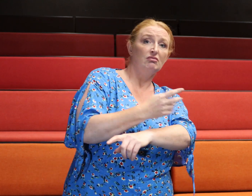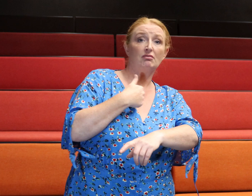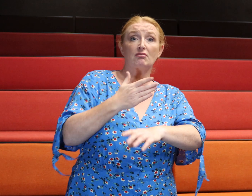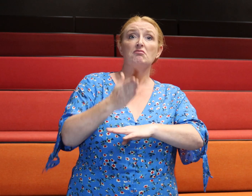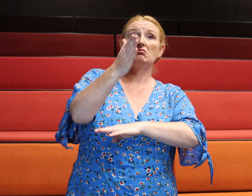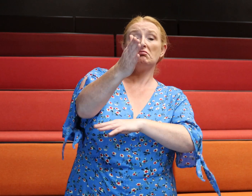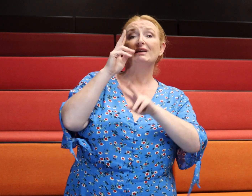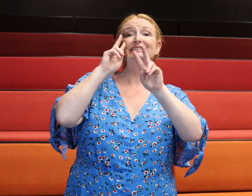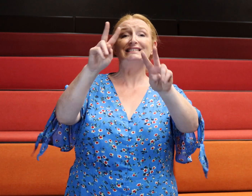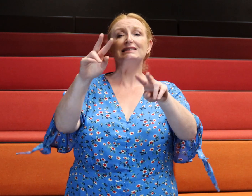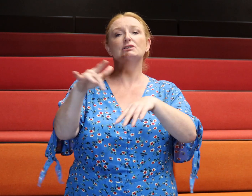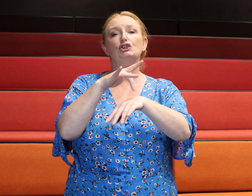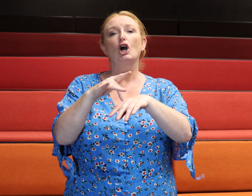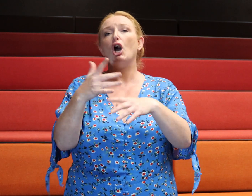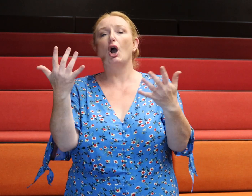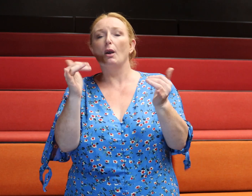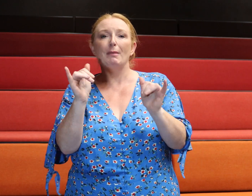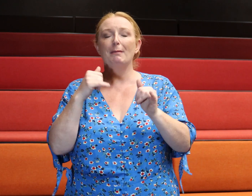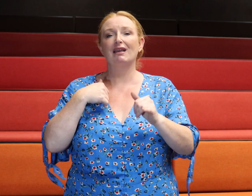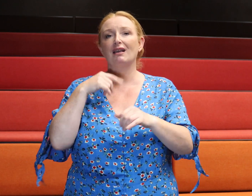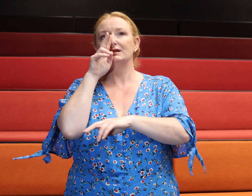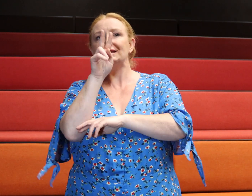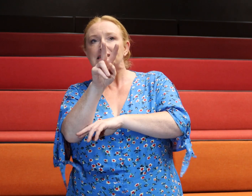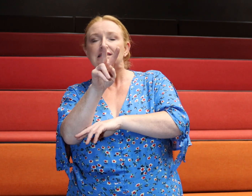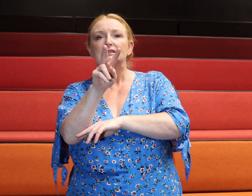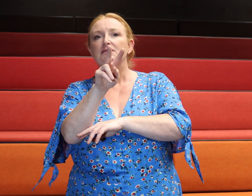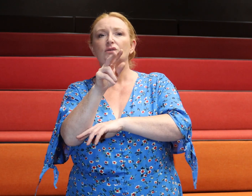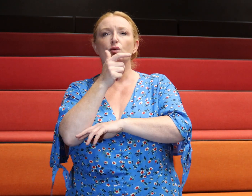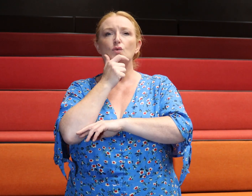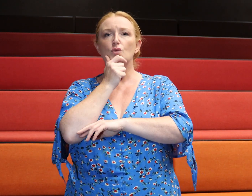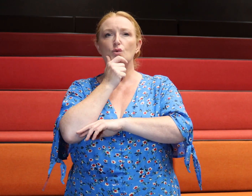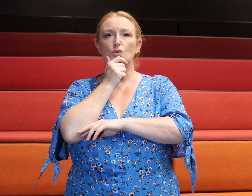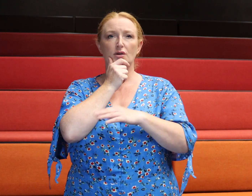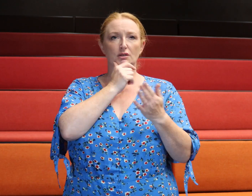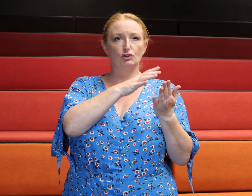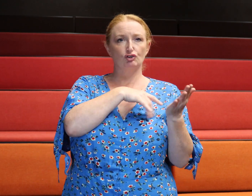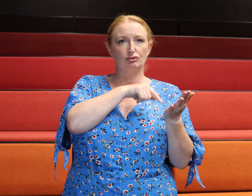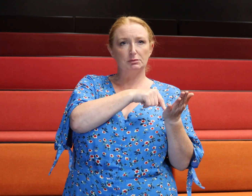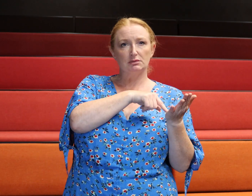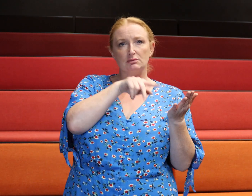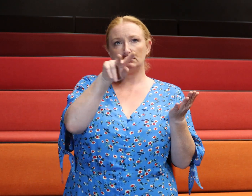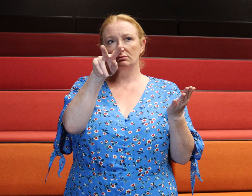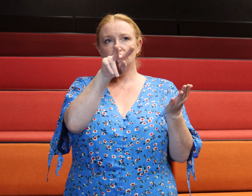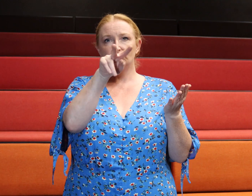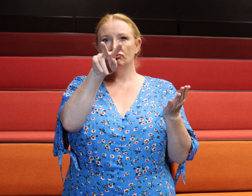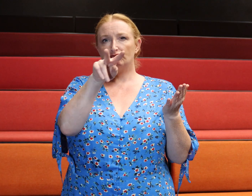so I might have gone to see a show somewhere else to be able to put together what I've learned in the script